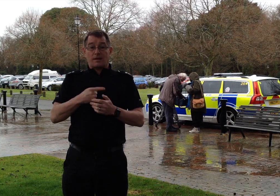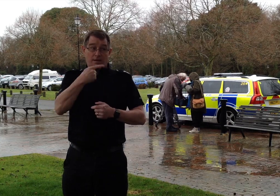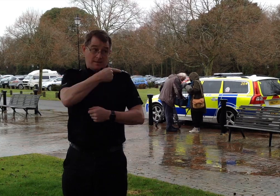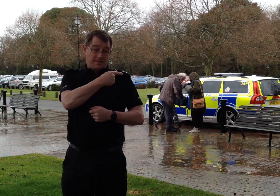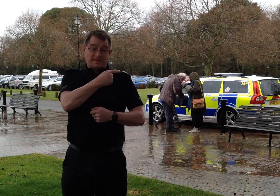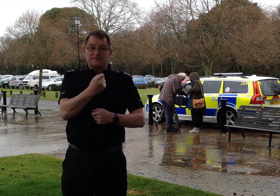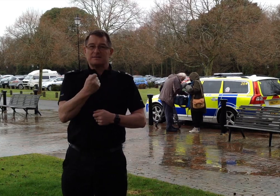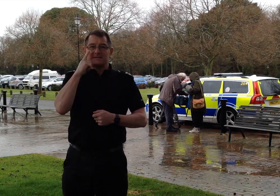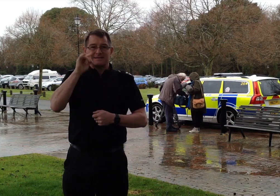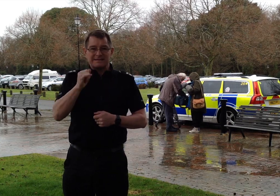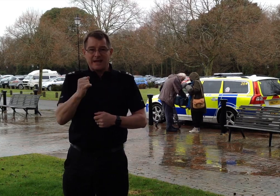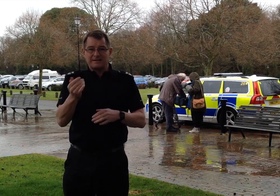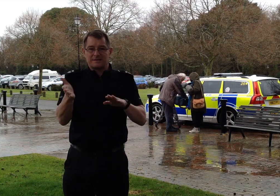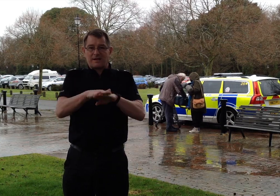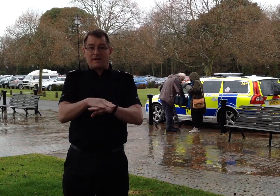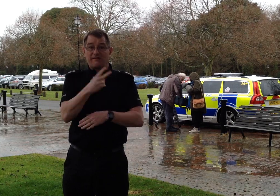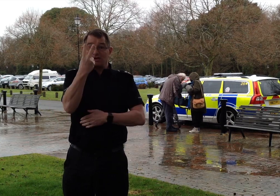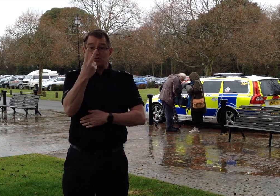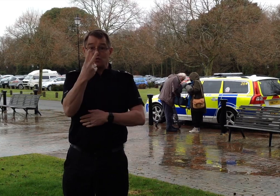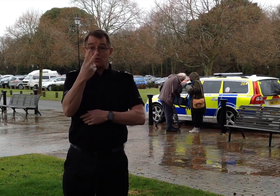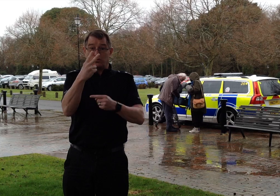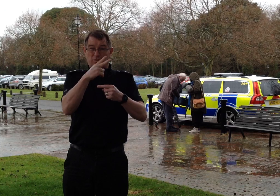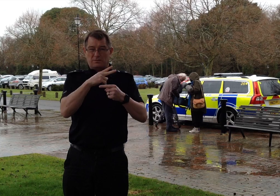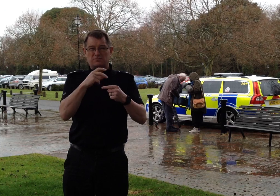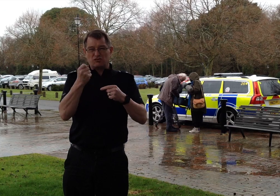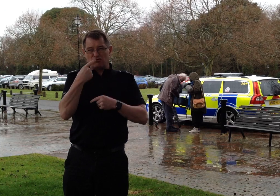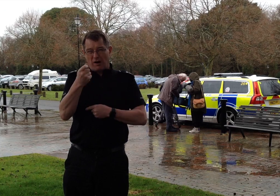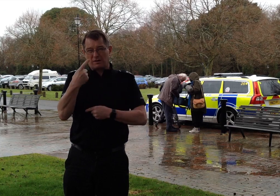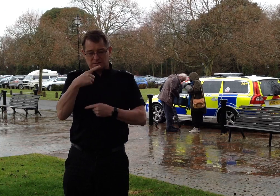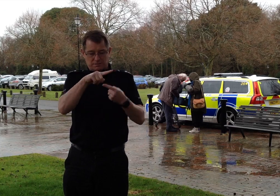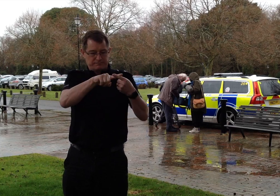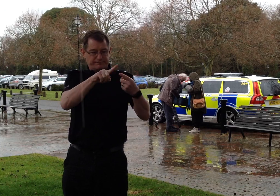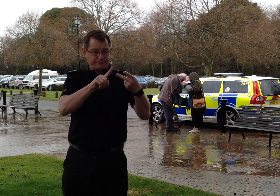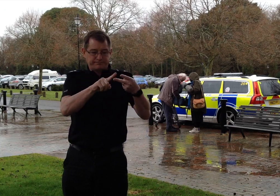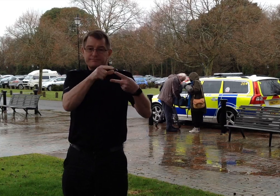This test covers two drugs